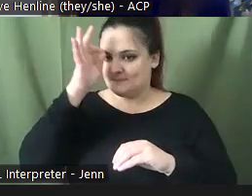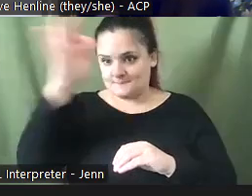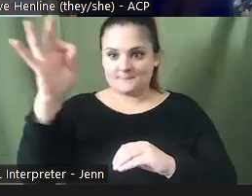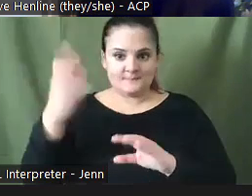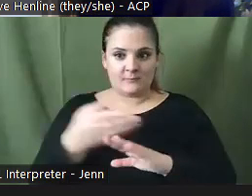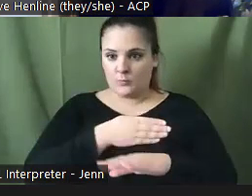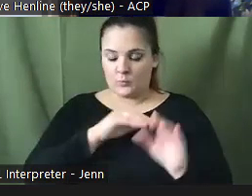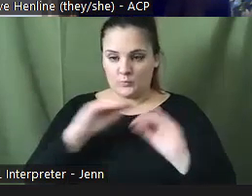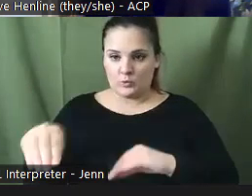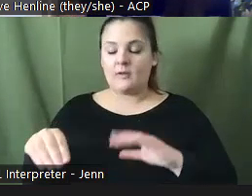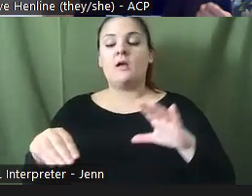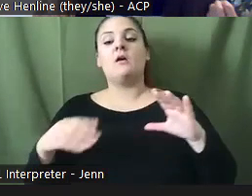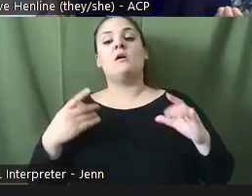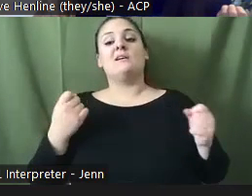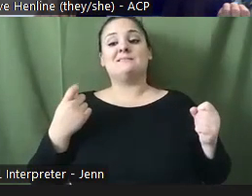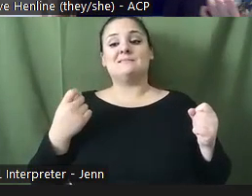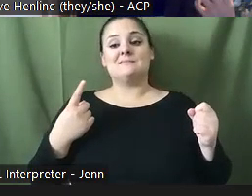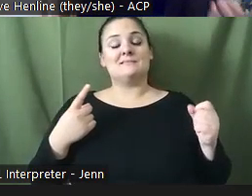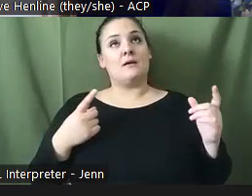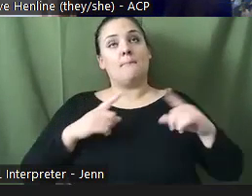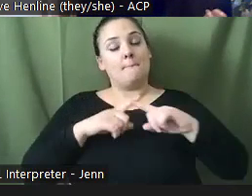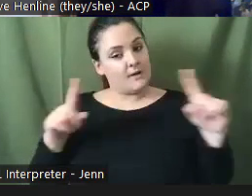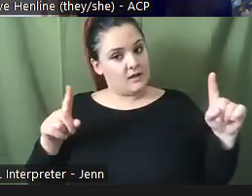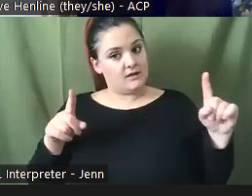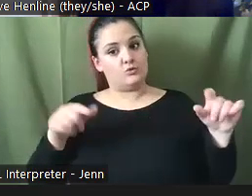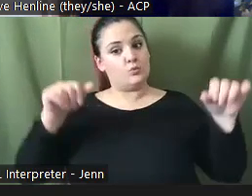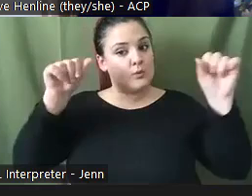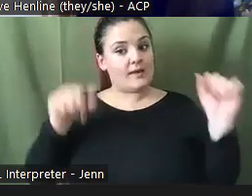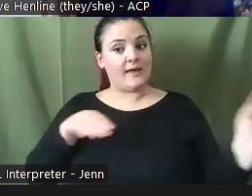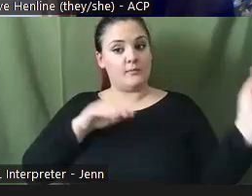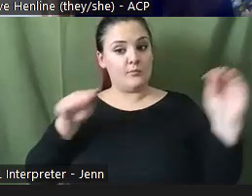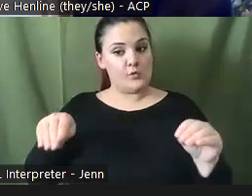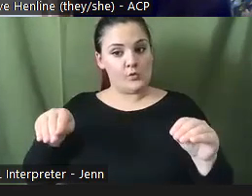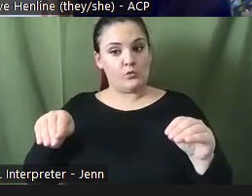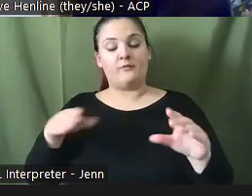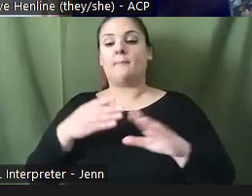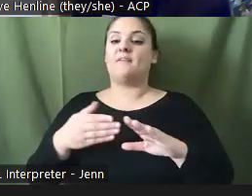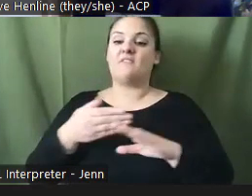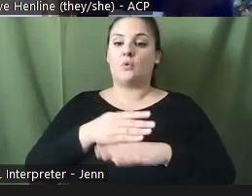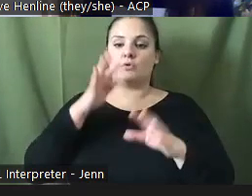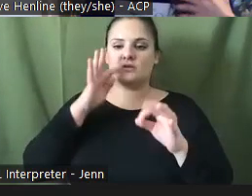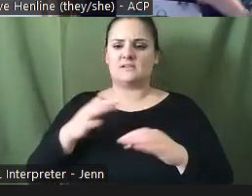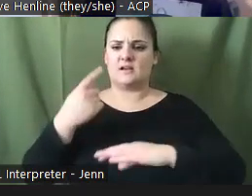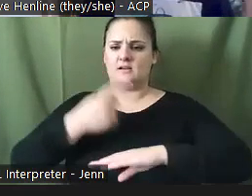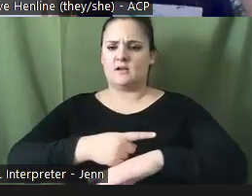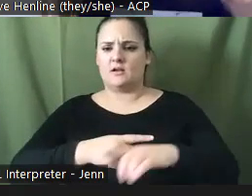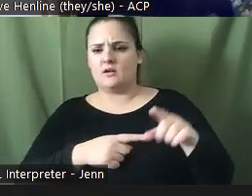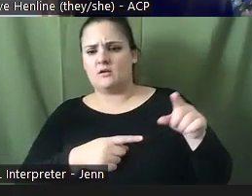without a decided day that you're going to be moving.